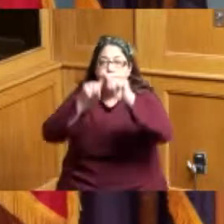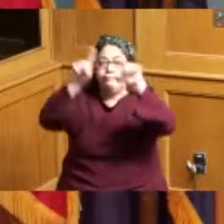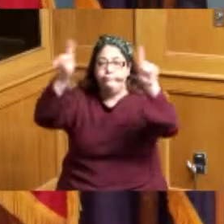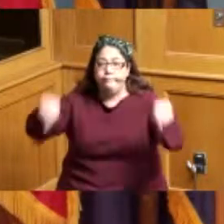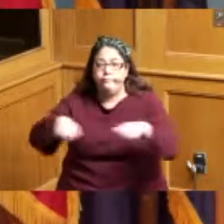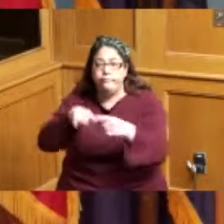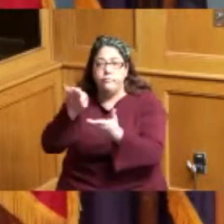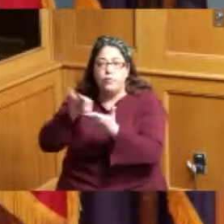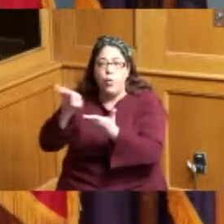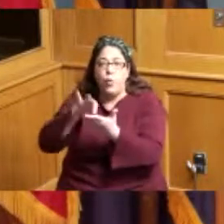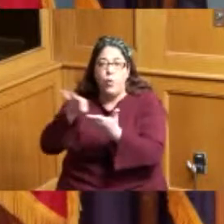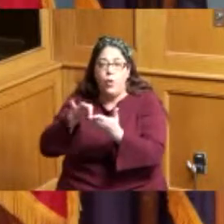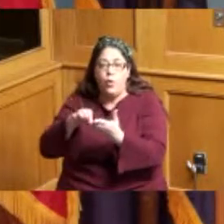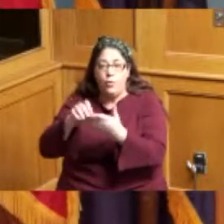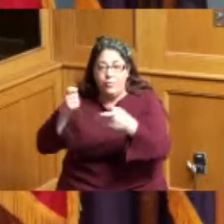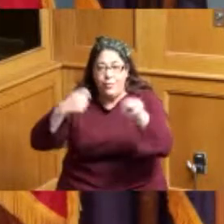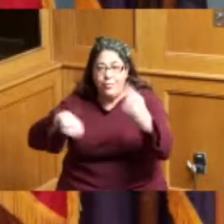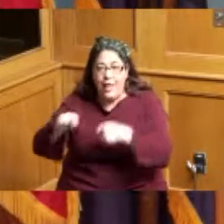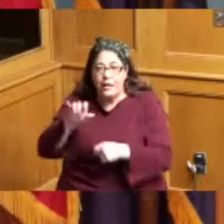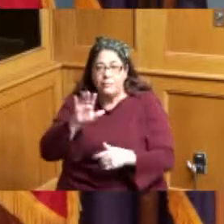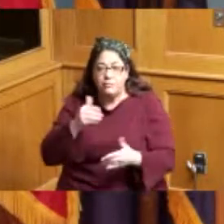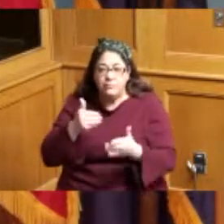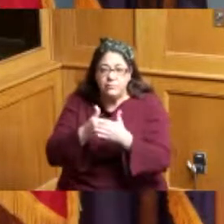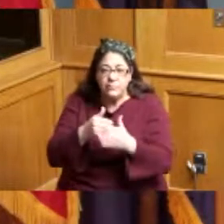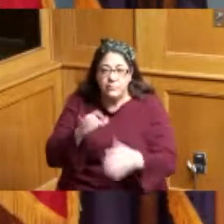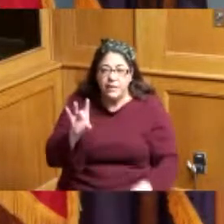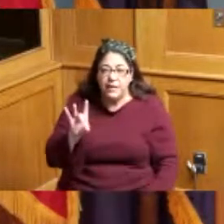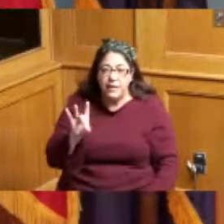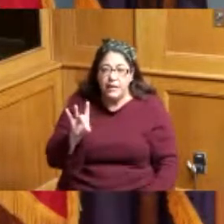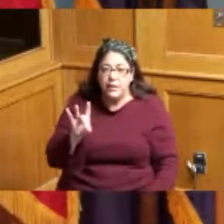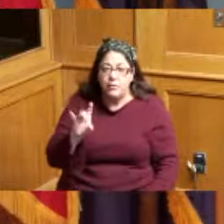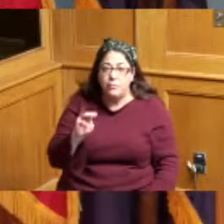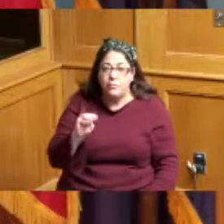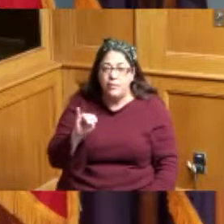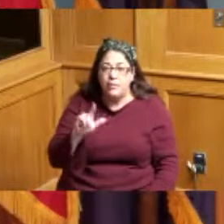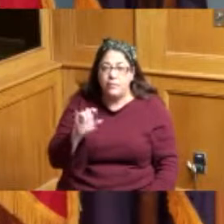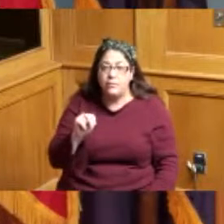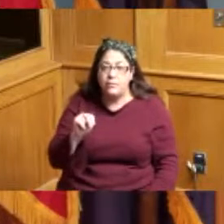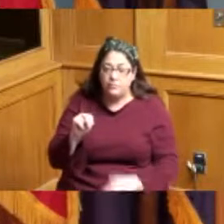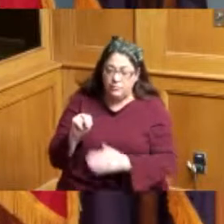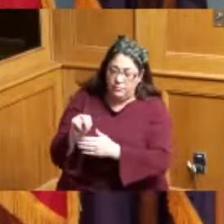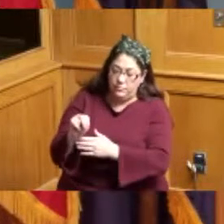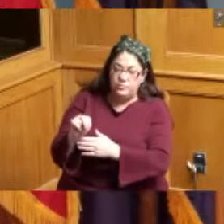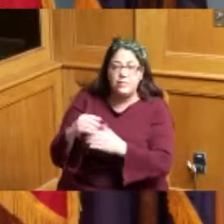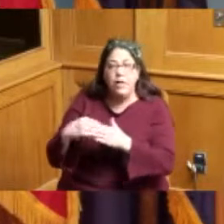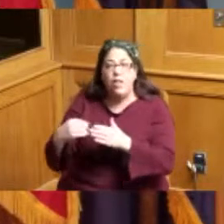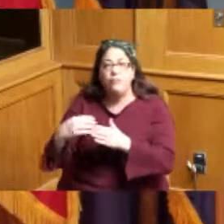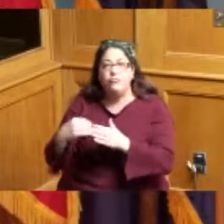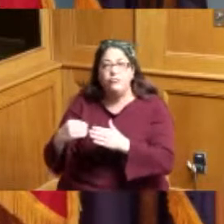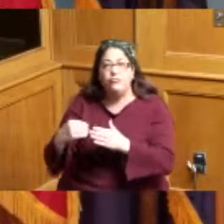to the tune of 8 million dollars by the taxpayers not our individual